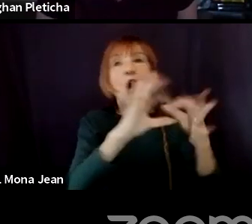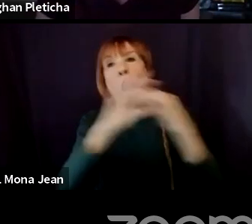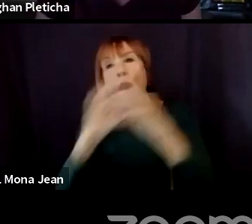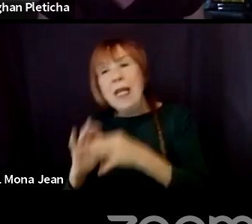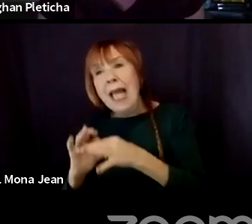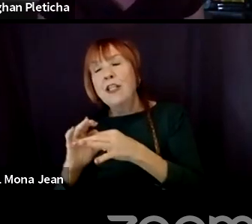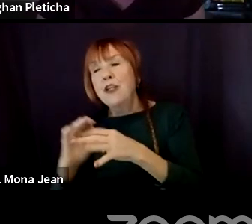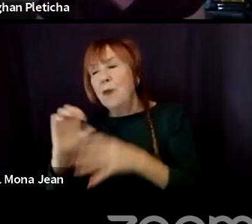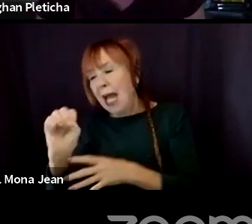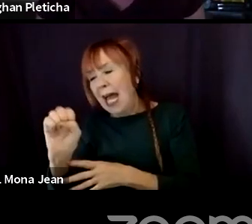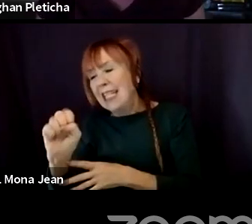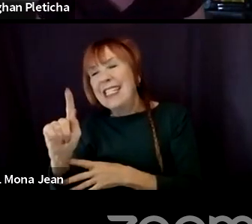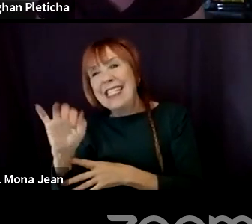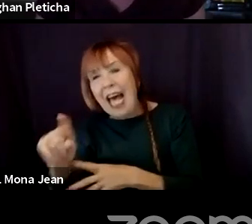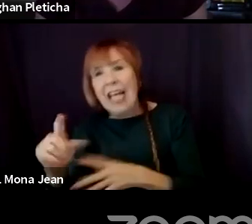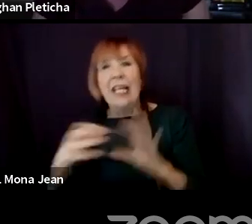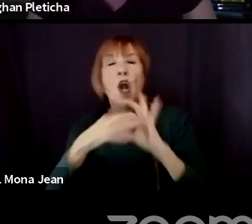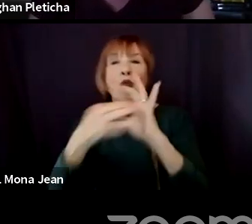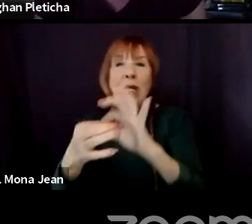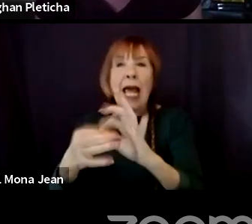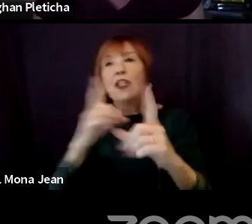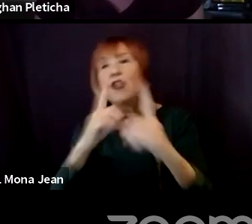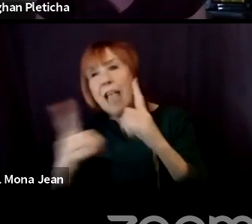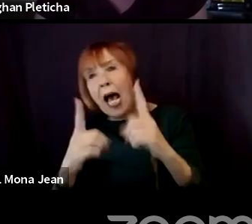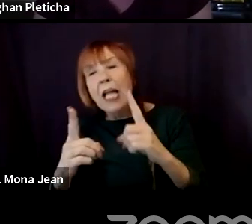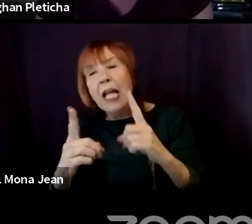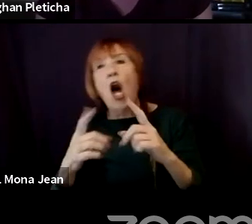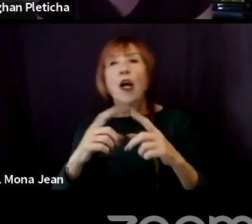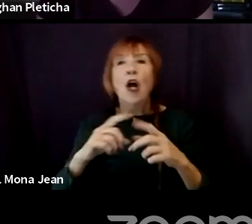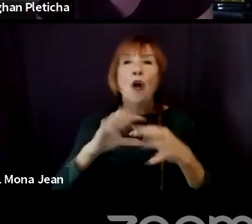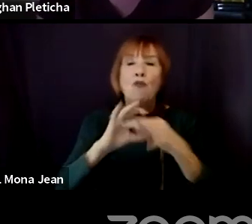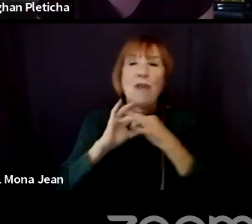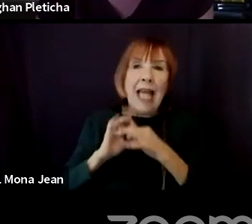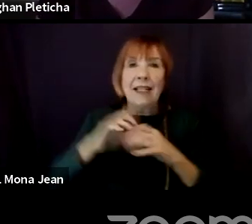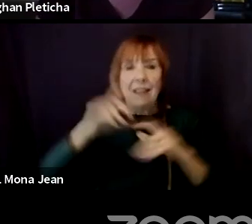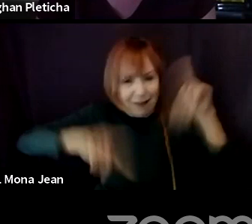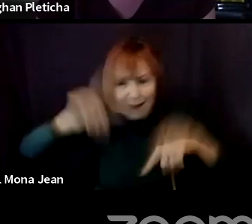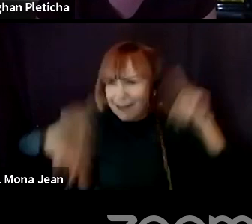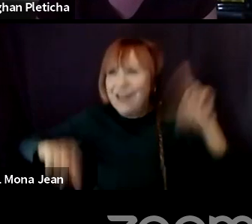it's like a rainbow of comedy. It's what-- I completely kid because I doubt that anybody